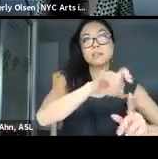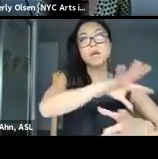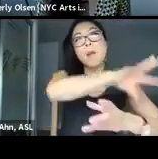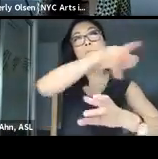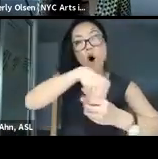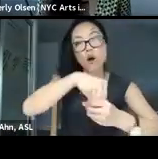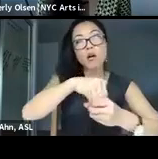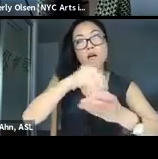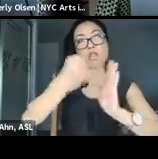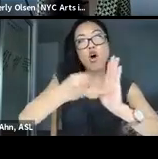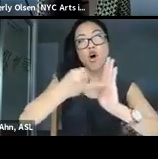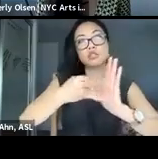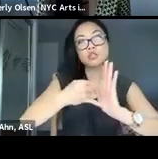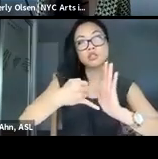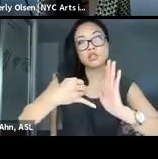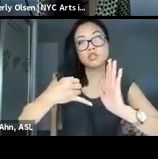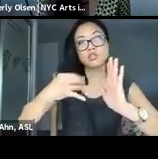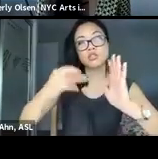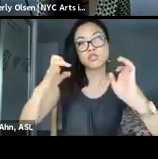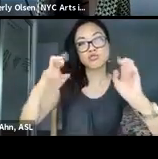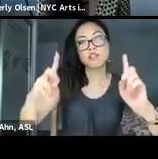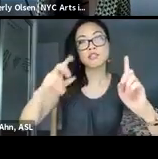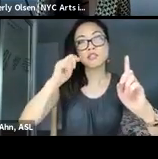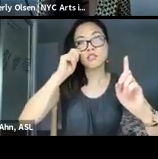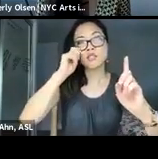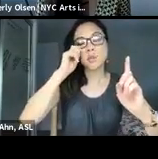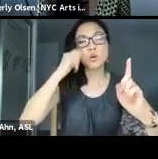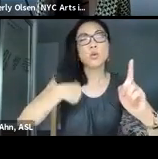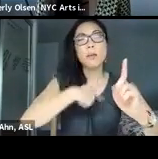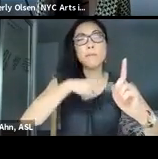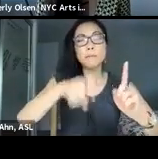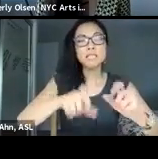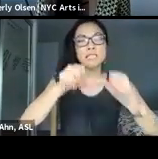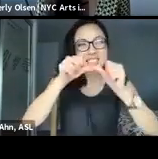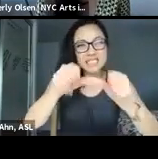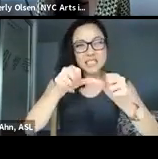Alejandra Duque Cifuentes: Yeah, I got to say one of the things that this moment